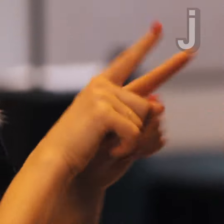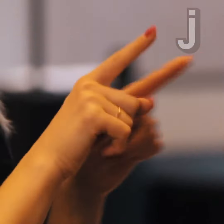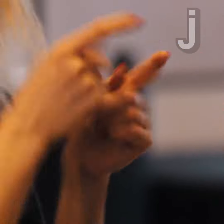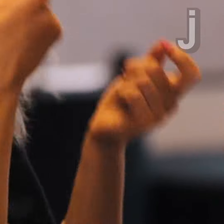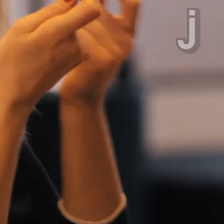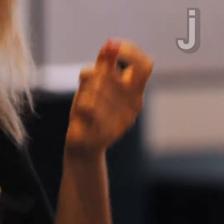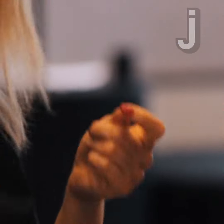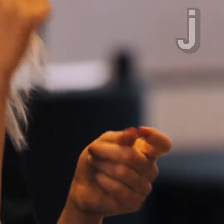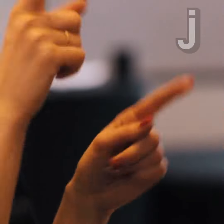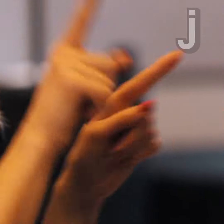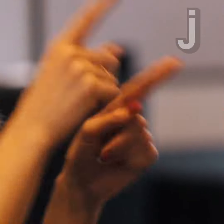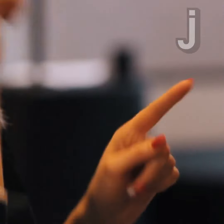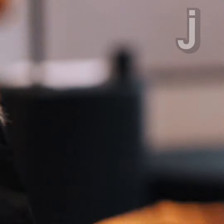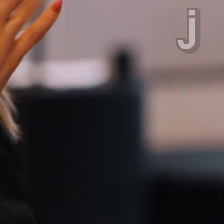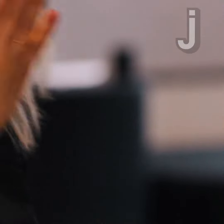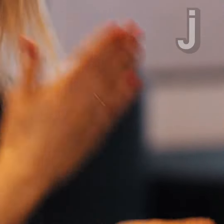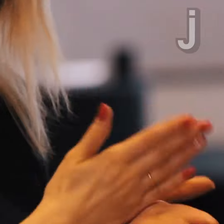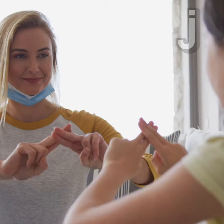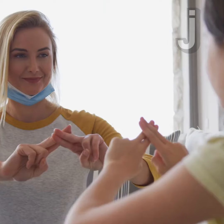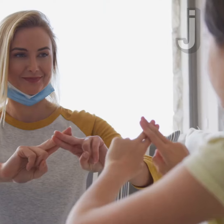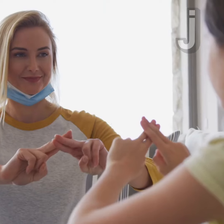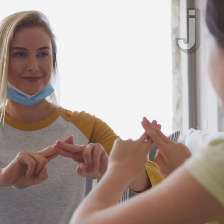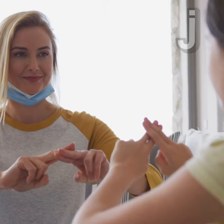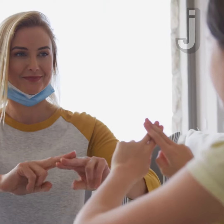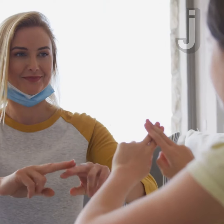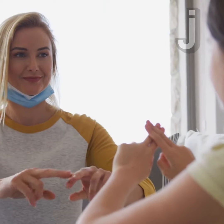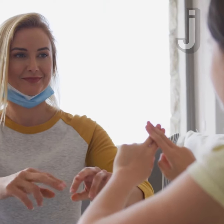IN EACH OTHER'S LANGUAGES BUT ARE NOT FLUENT IN THE OTHERS LANGUAGE. SPECIFIC WAYS OF EXPRESSING